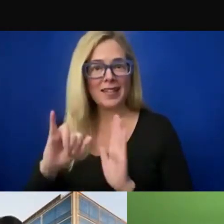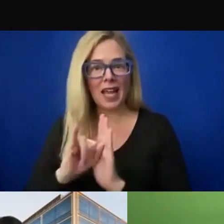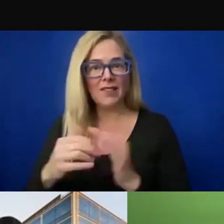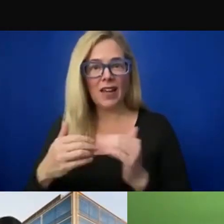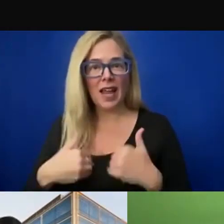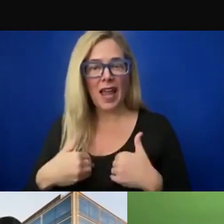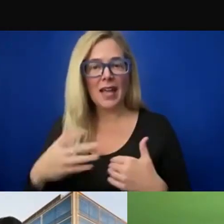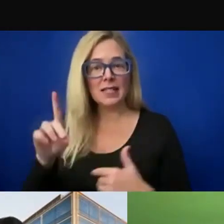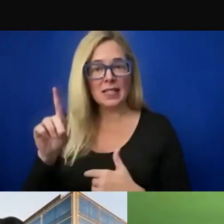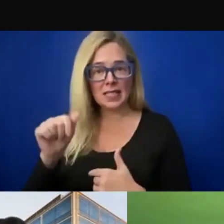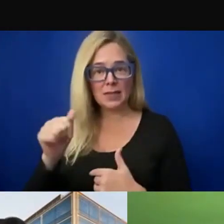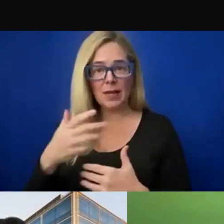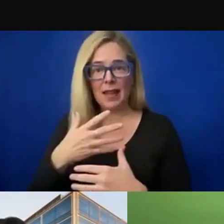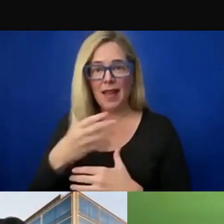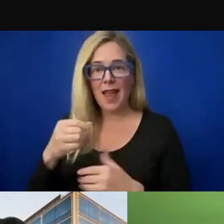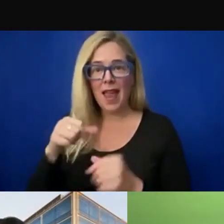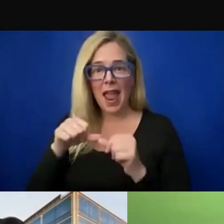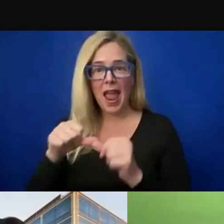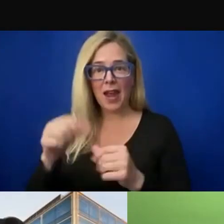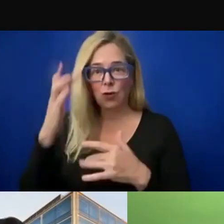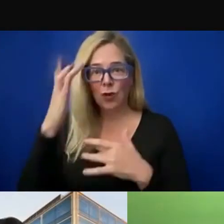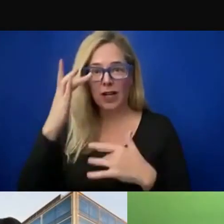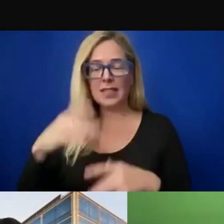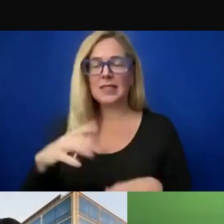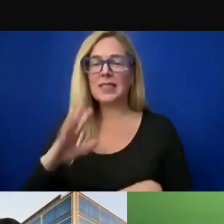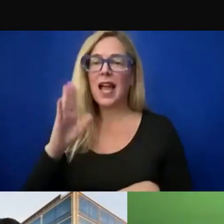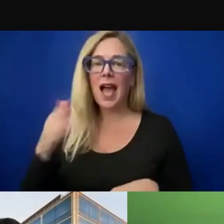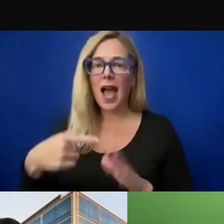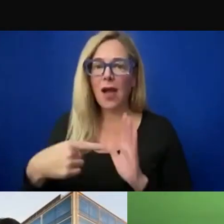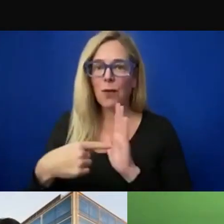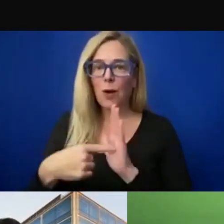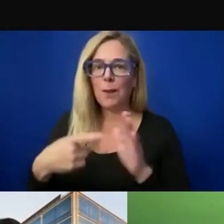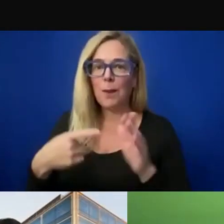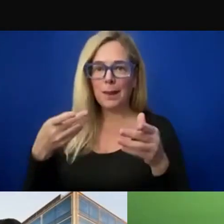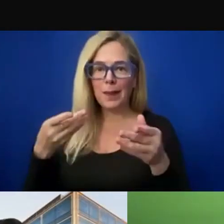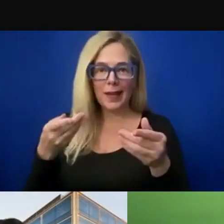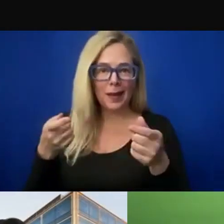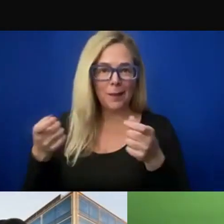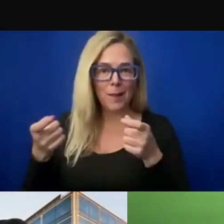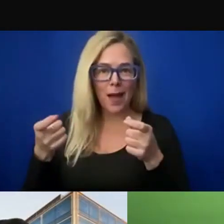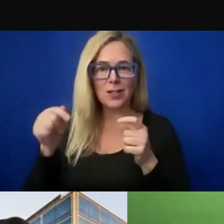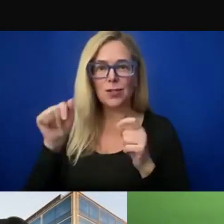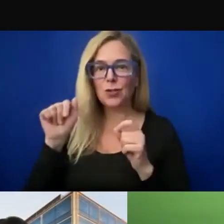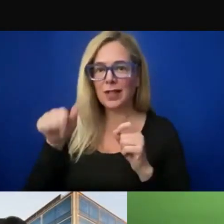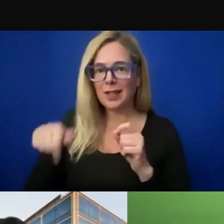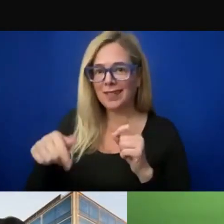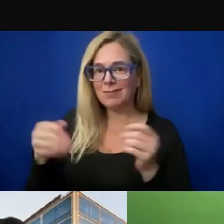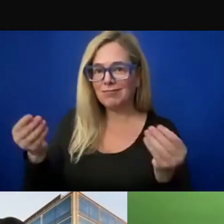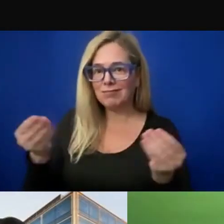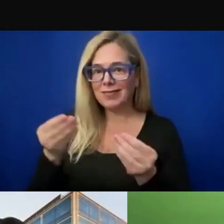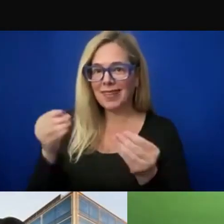as well as moderating the slido for the Q&A portion of the second half of this session. So please feel free to drop your questions in